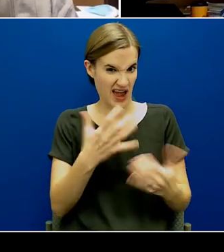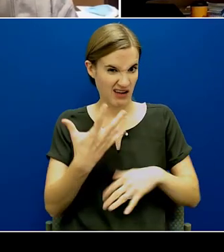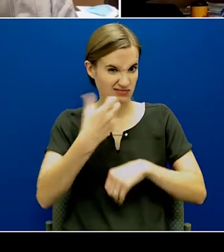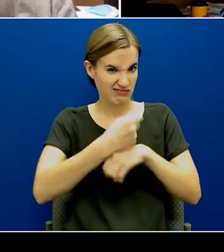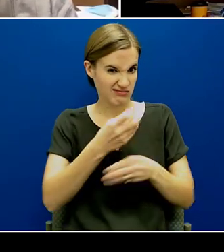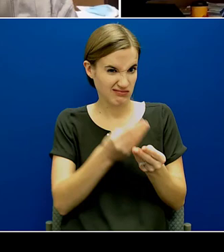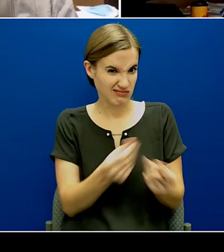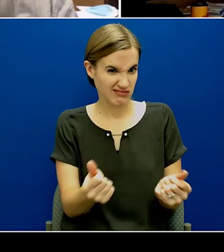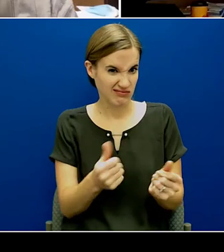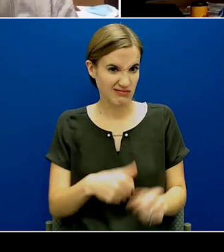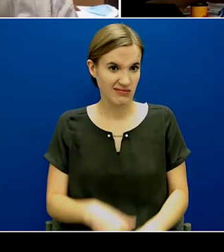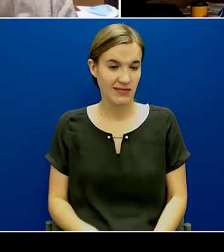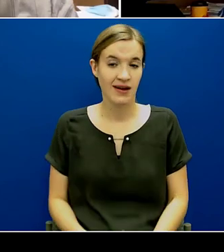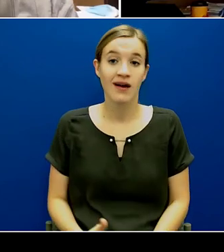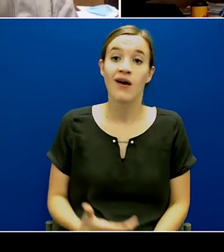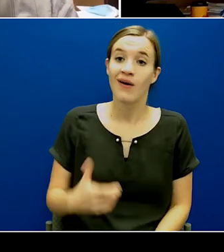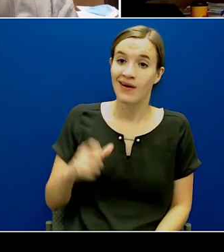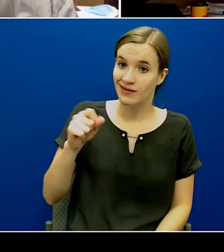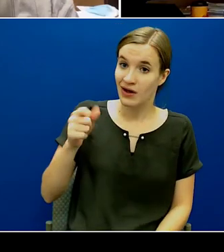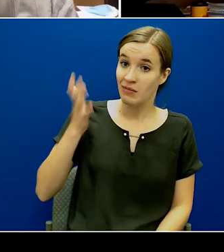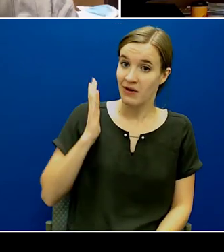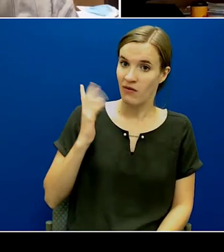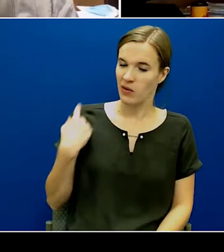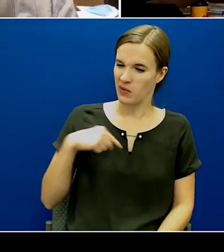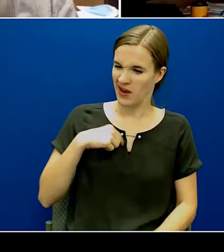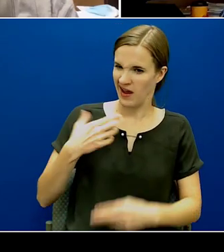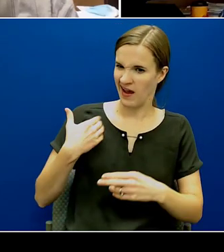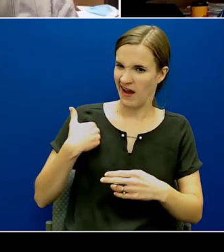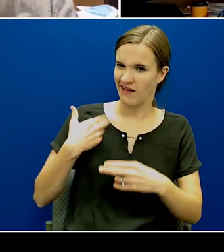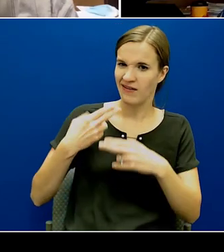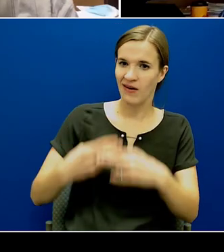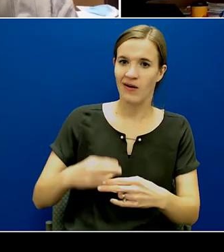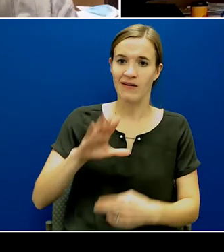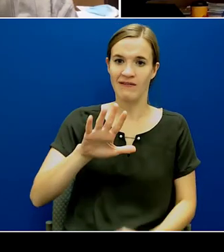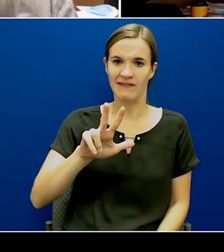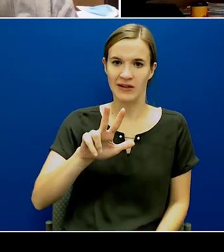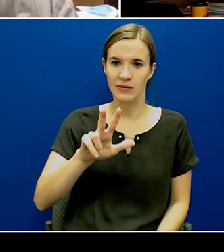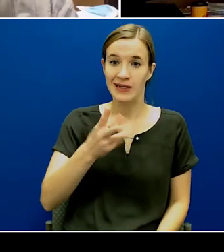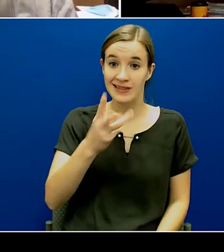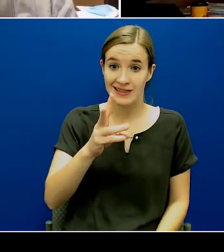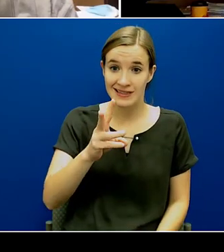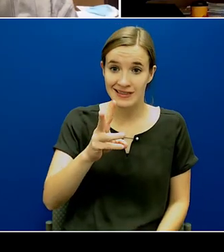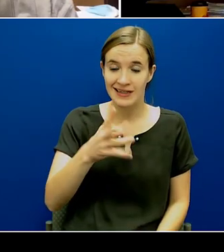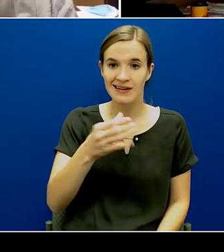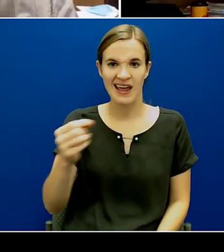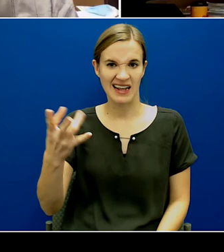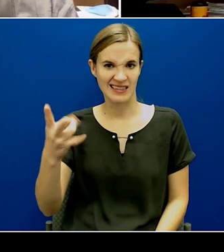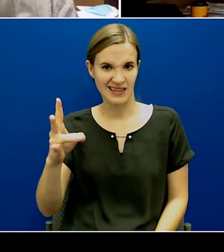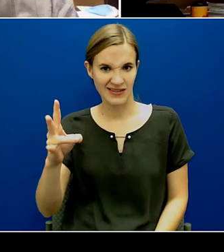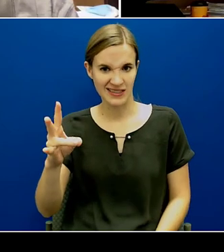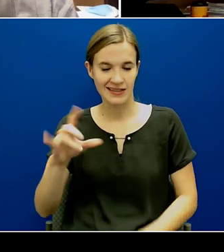were able to provide more rides than we are now be and that would help get people to, to